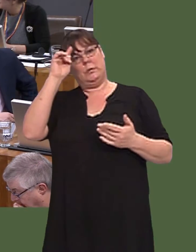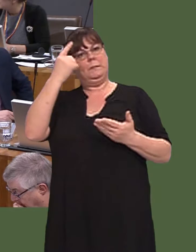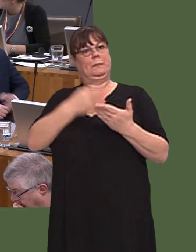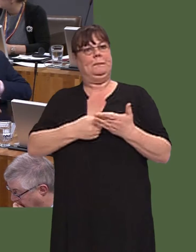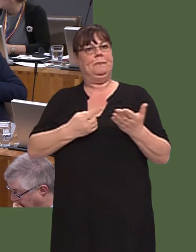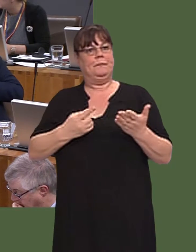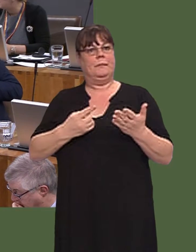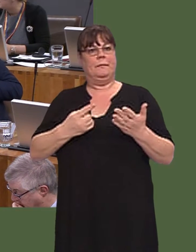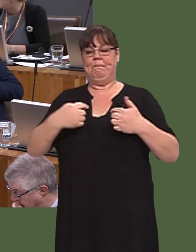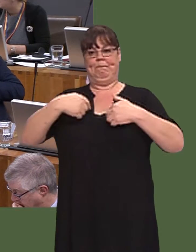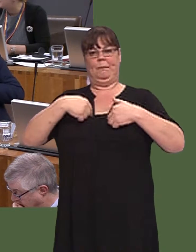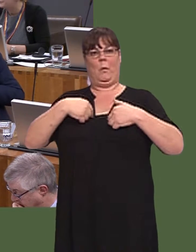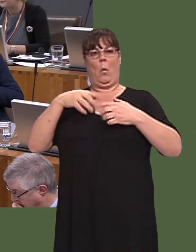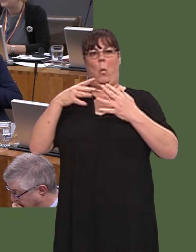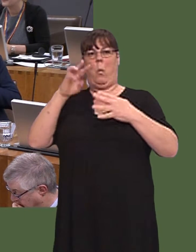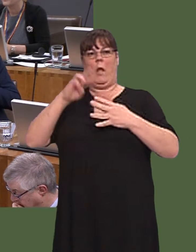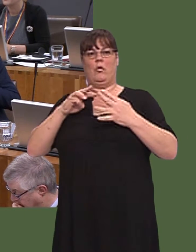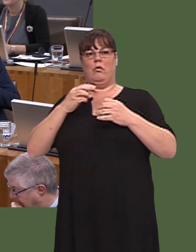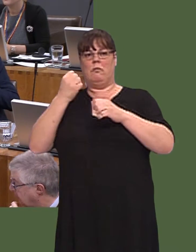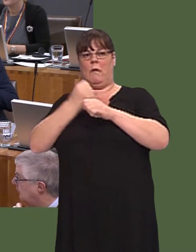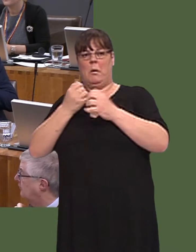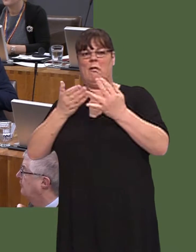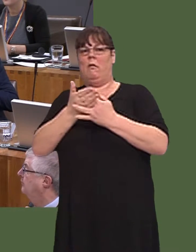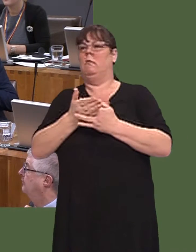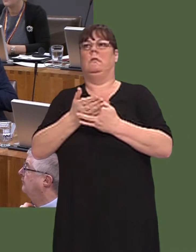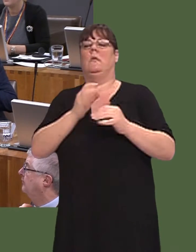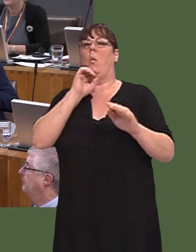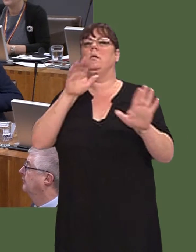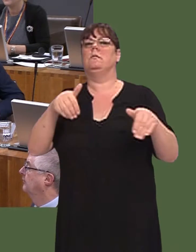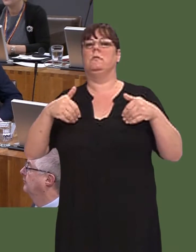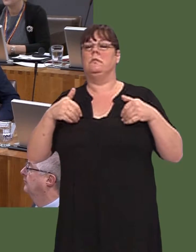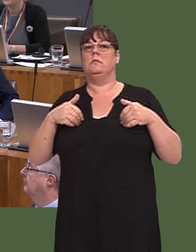Itís not a matter for Welsh Government to intervene, but it is important, of course,